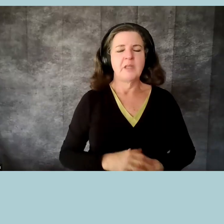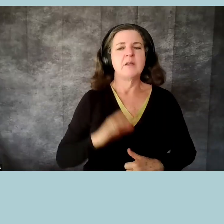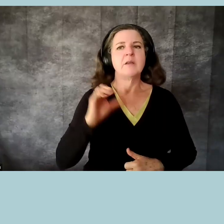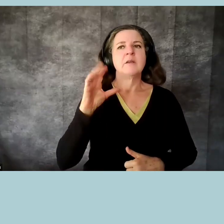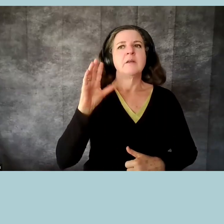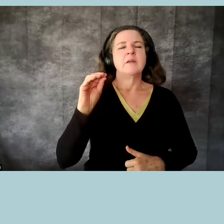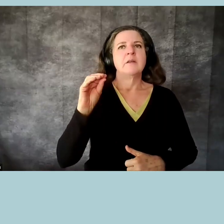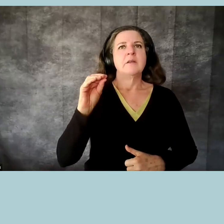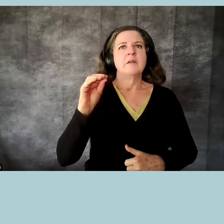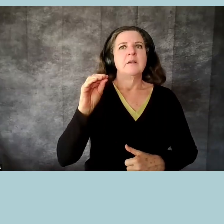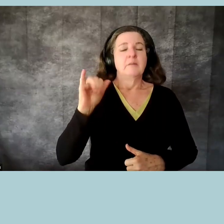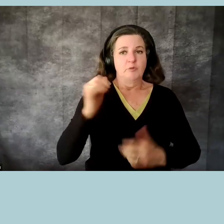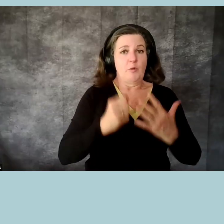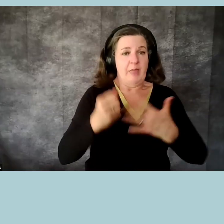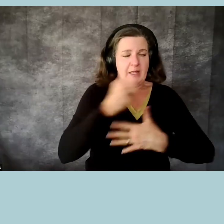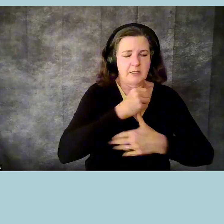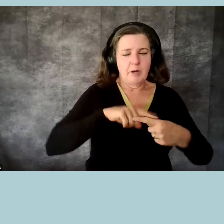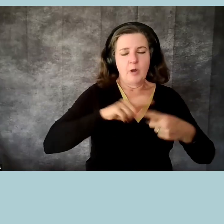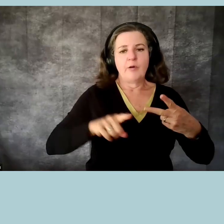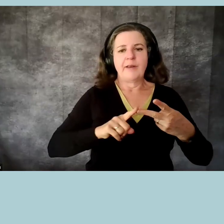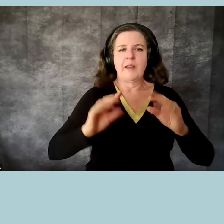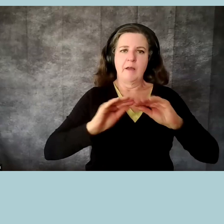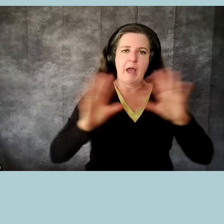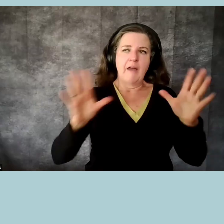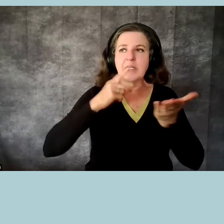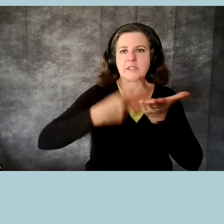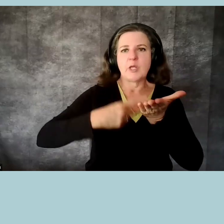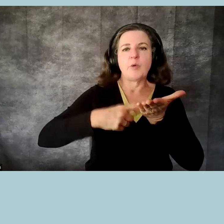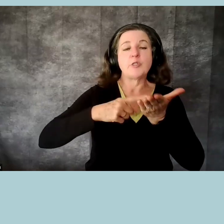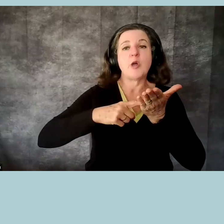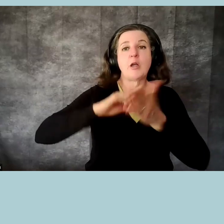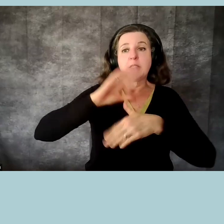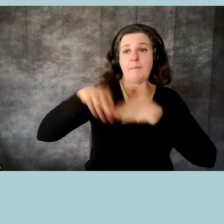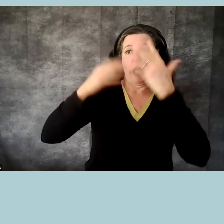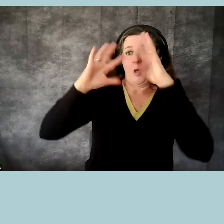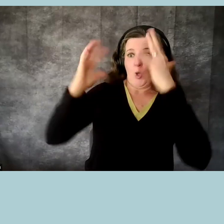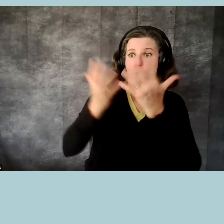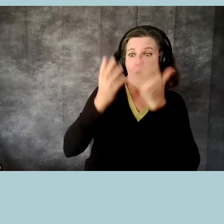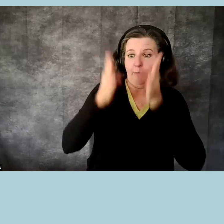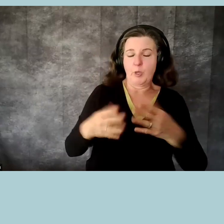you know, we talked about whole person health and looking at the person and all of the different factors that